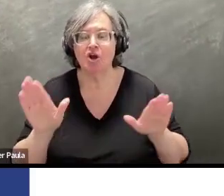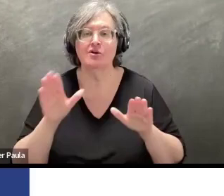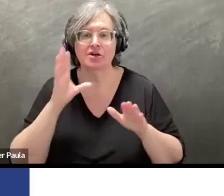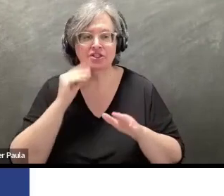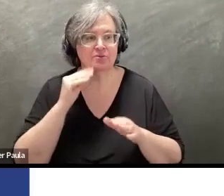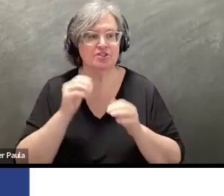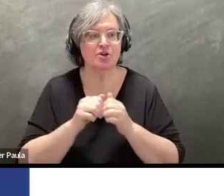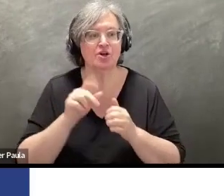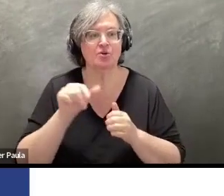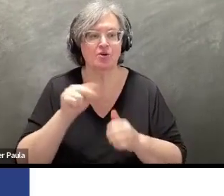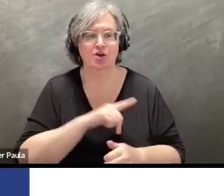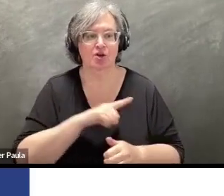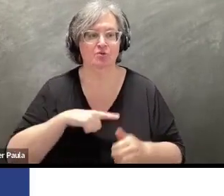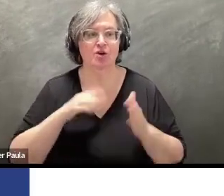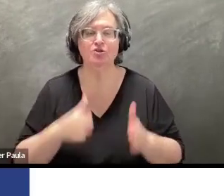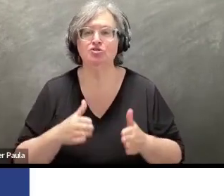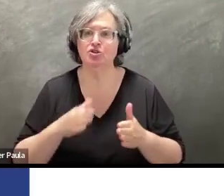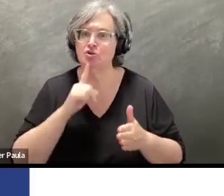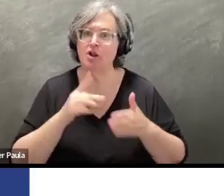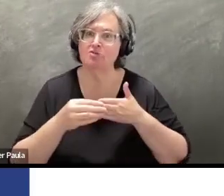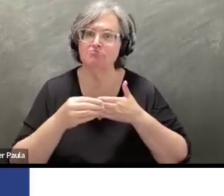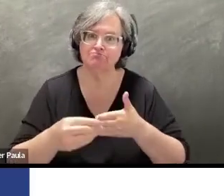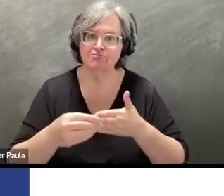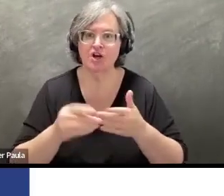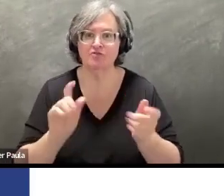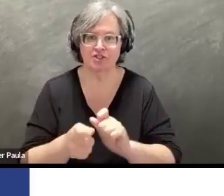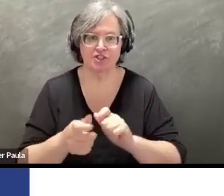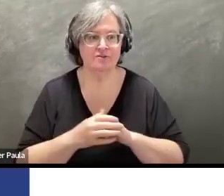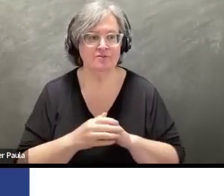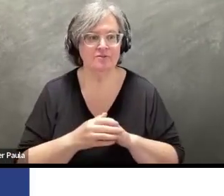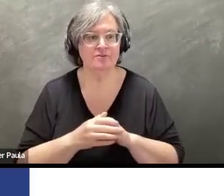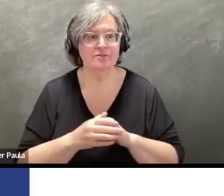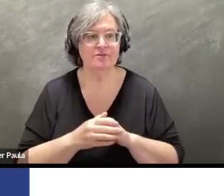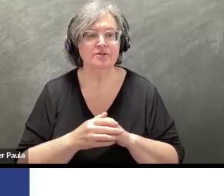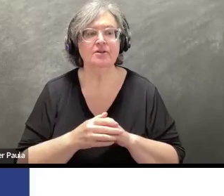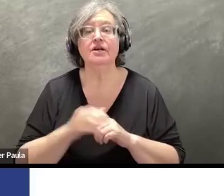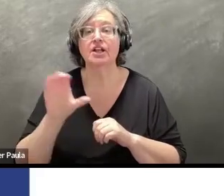legislators to drive change. The Change Agent program is launched